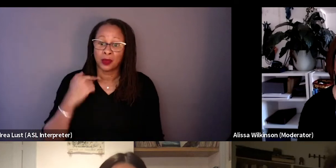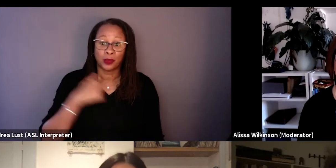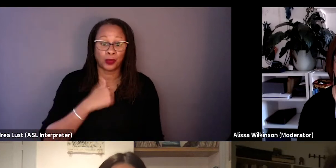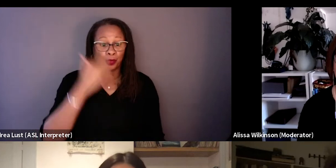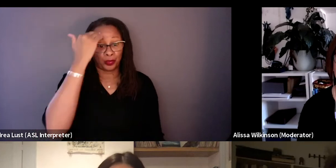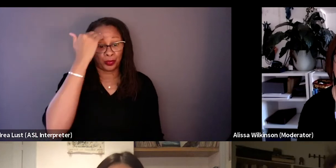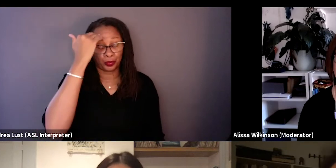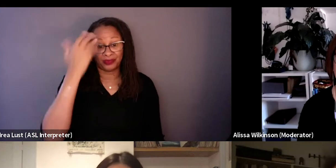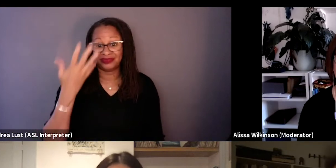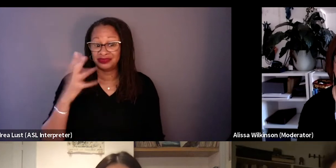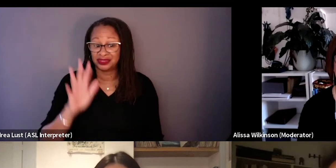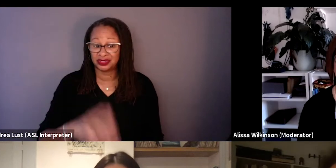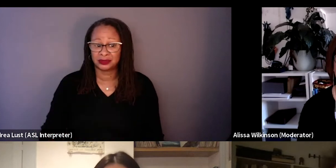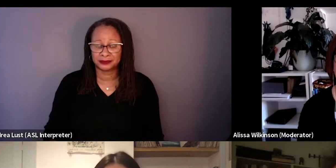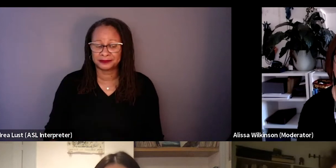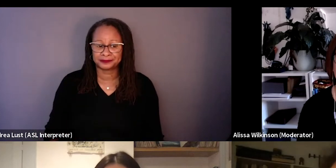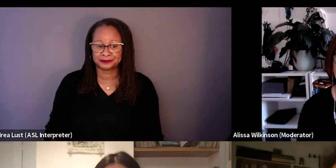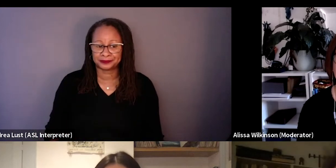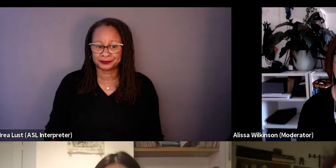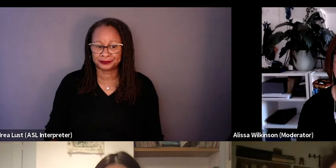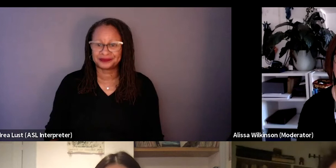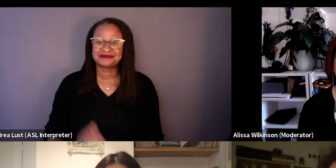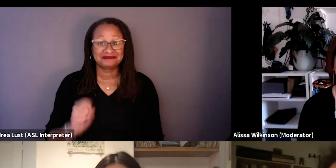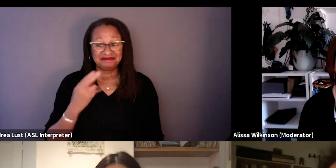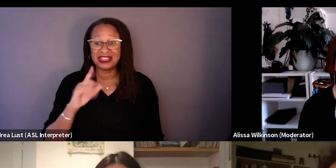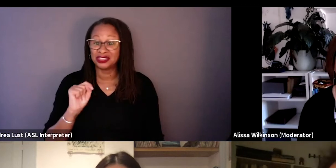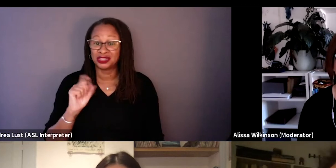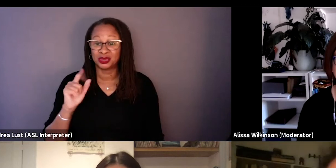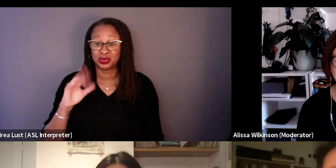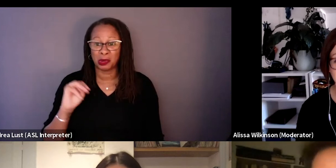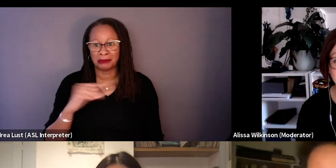there's gonna be a, a shit storm, sorry to tell. It gonna be a lot of,